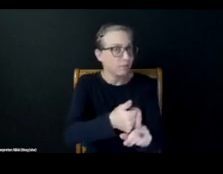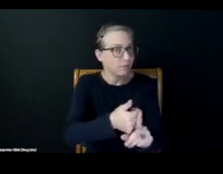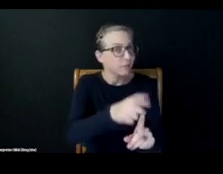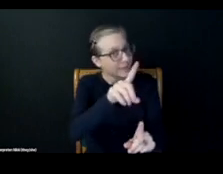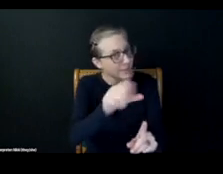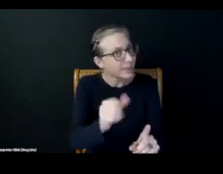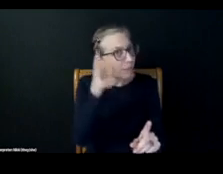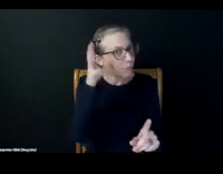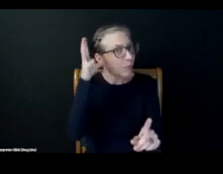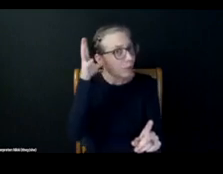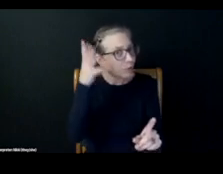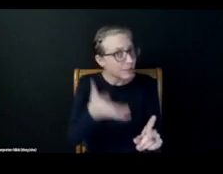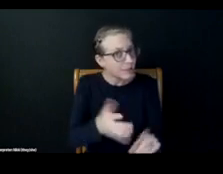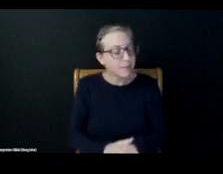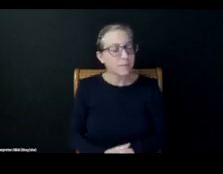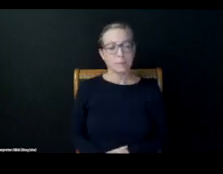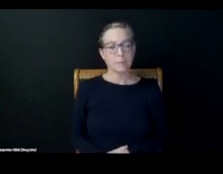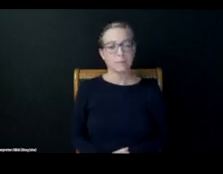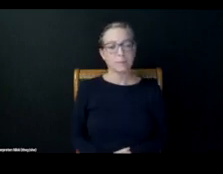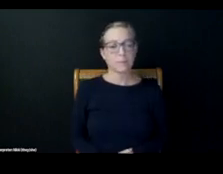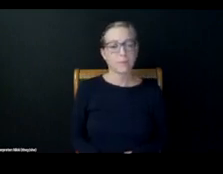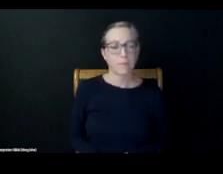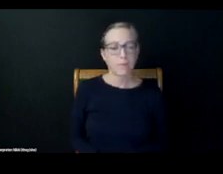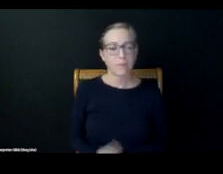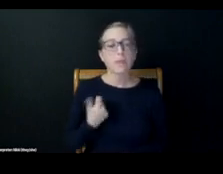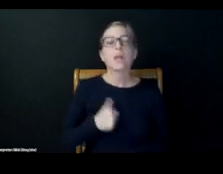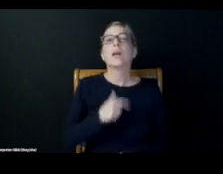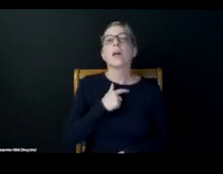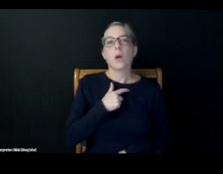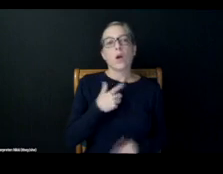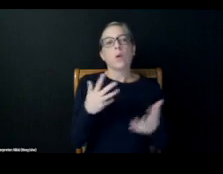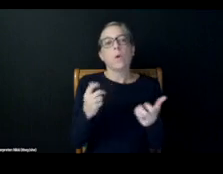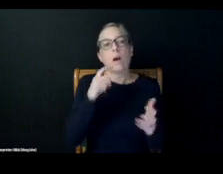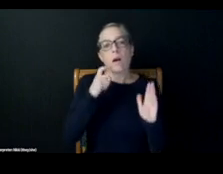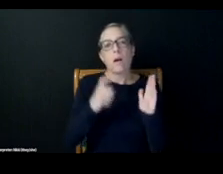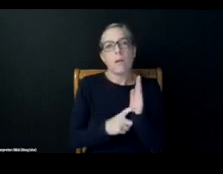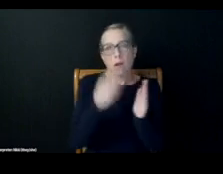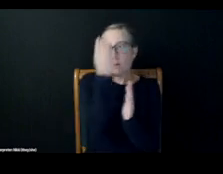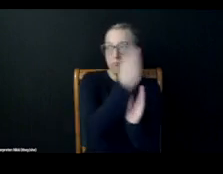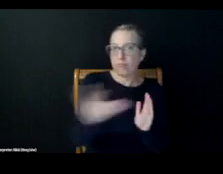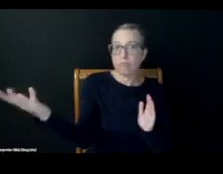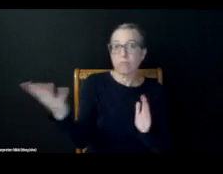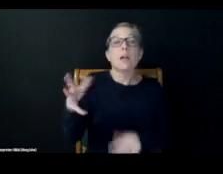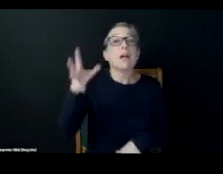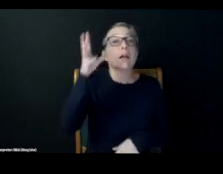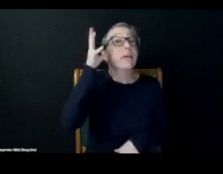We also want to acknowledge that parents with disabilities are a very diverse group.